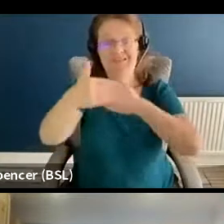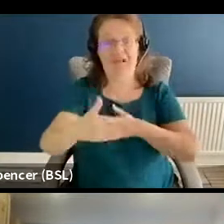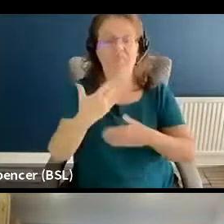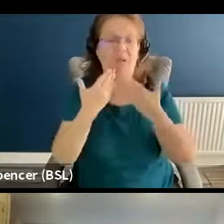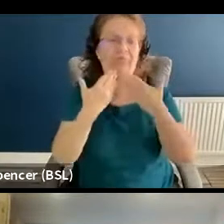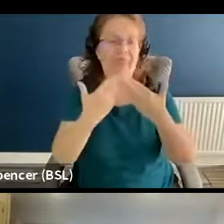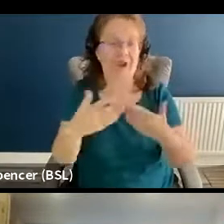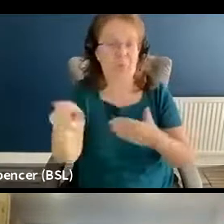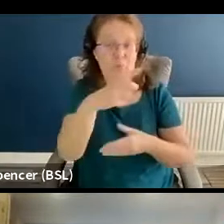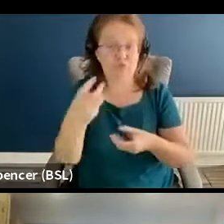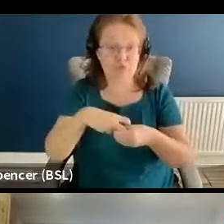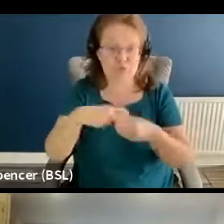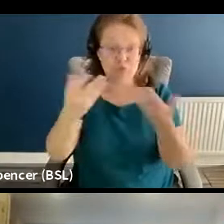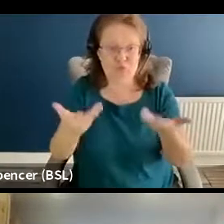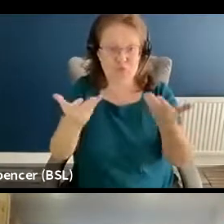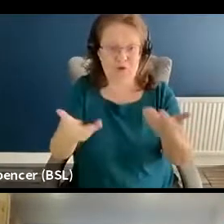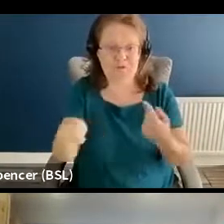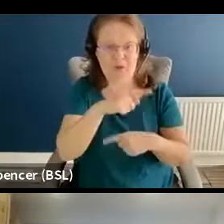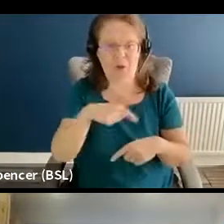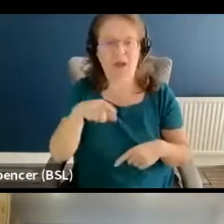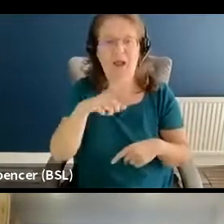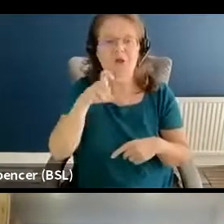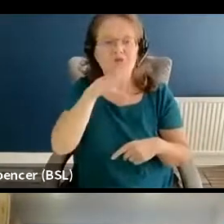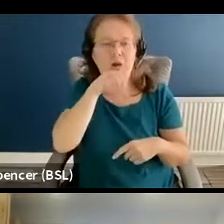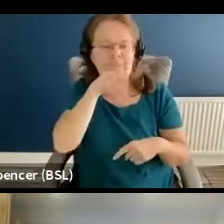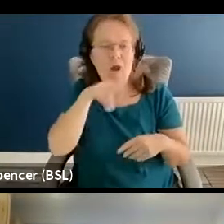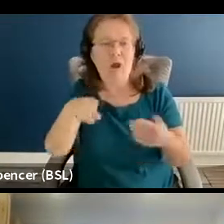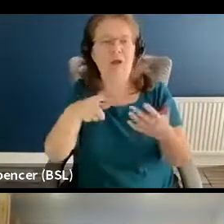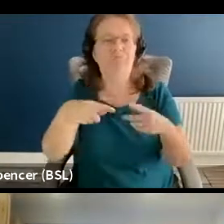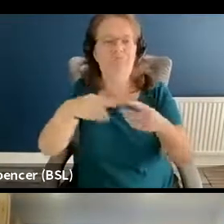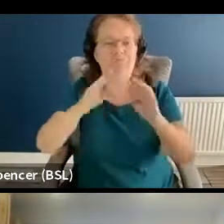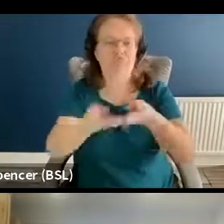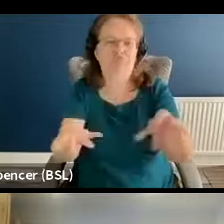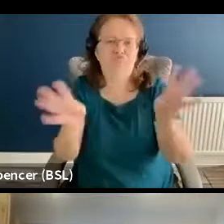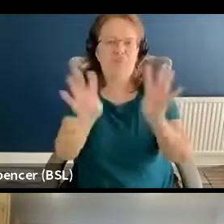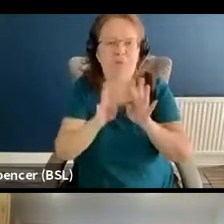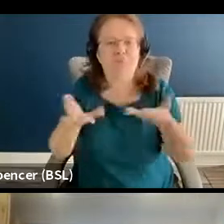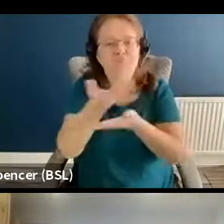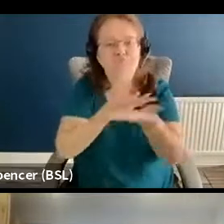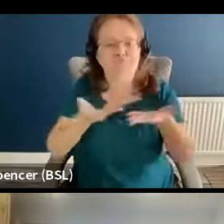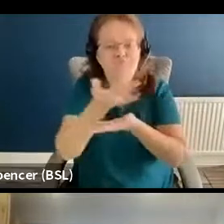join us for today's Cyber-Duck roundtable. Today we're going to be chatting about accessibility,